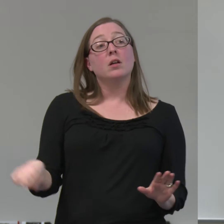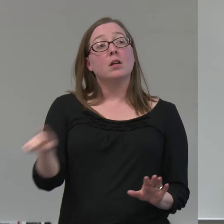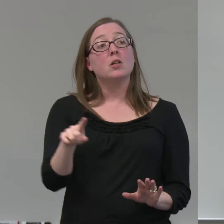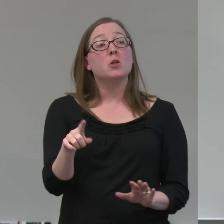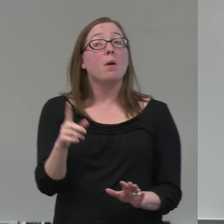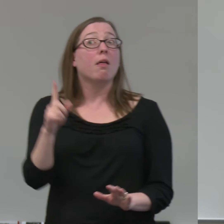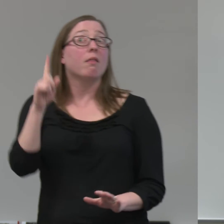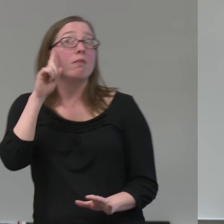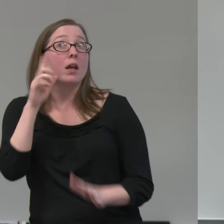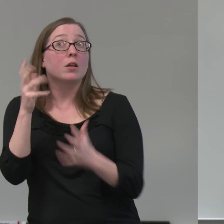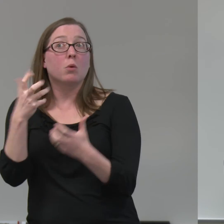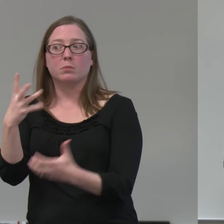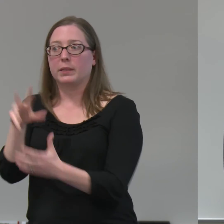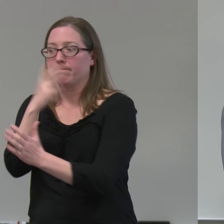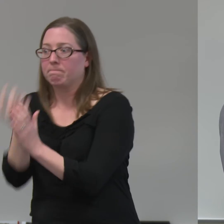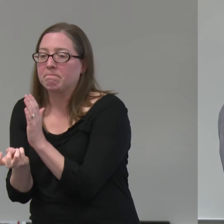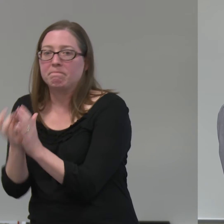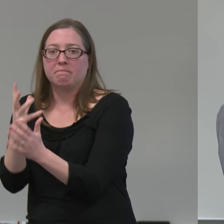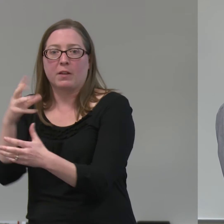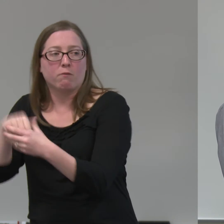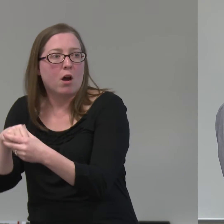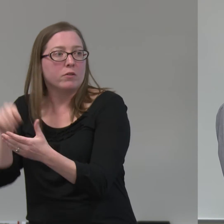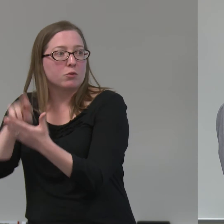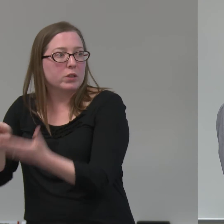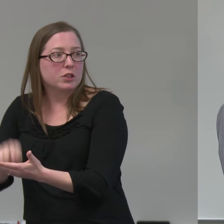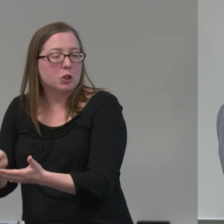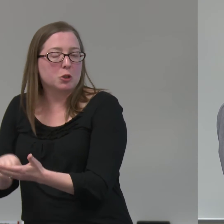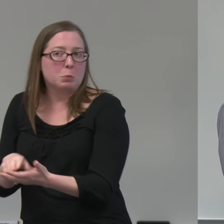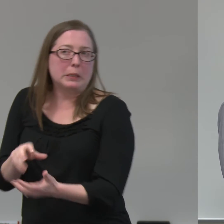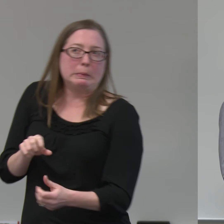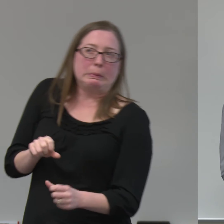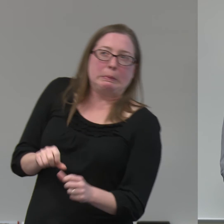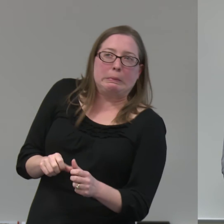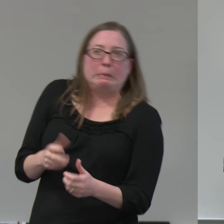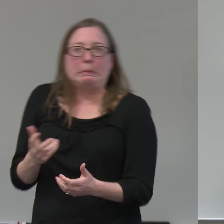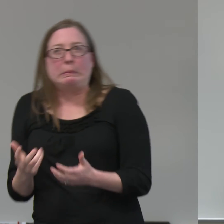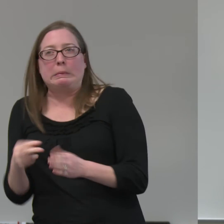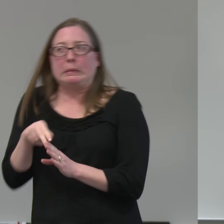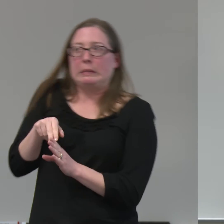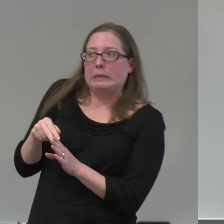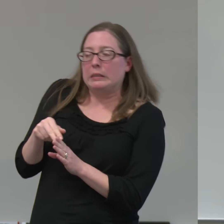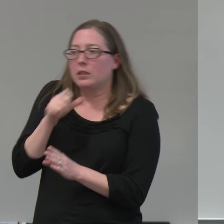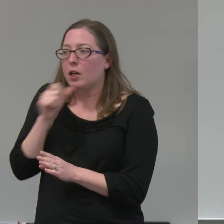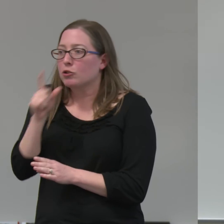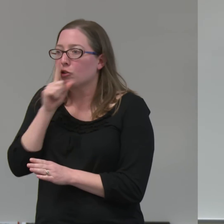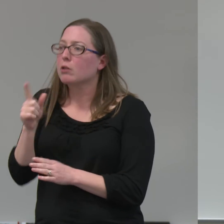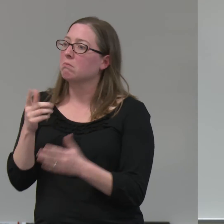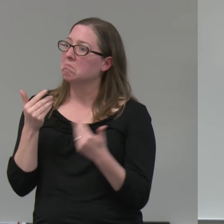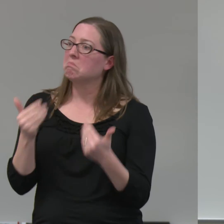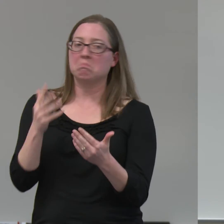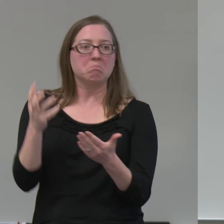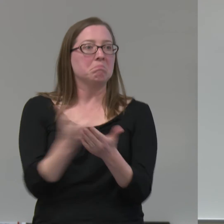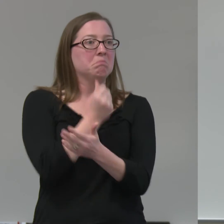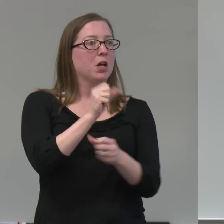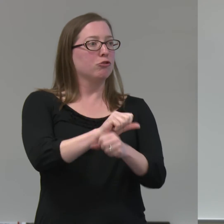but you're not sure, I would advise getting a job and working as a tech for a year or two. You'll learn a great deal.